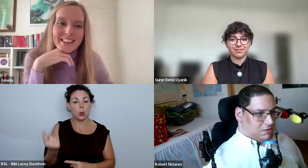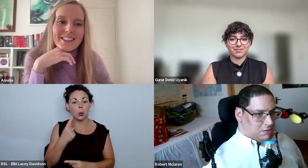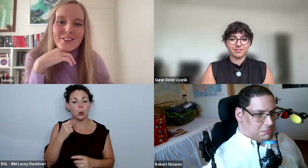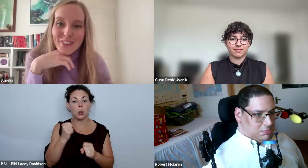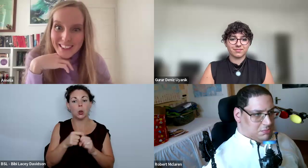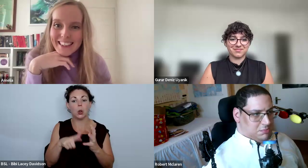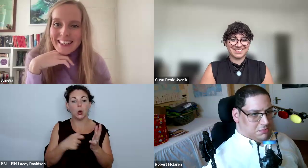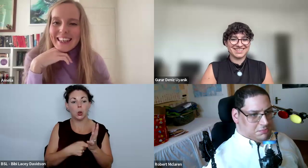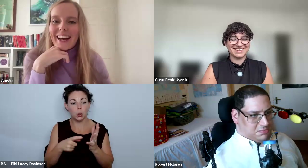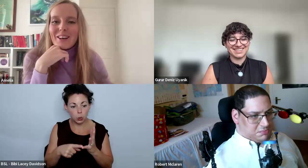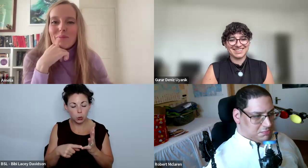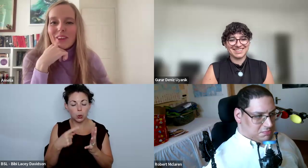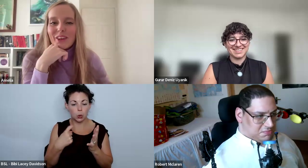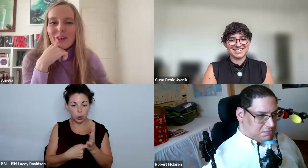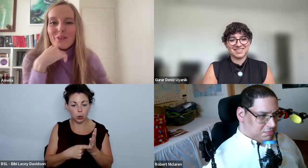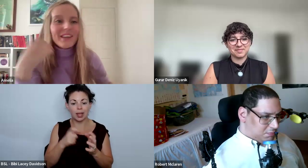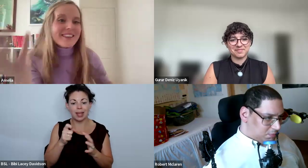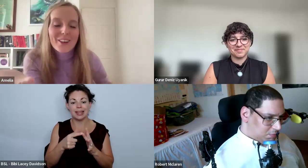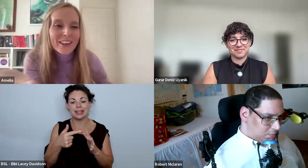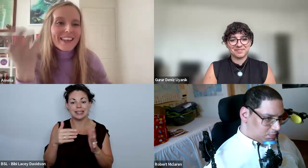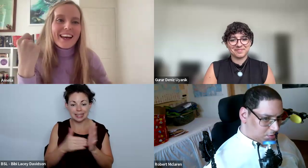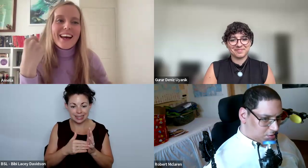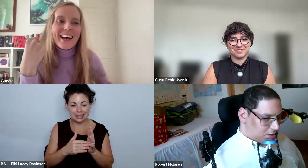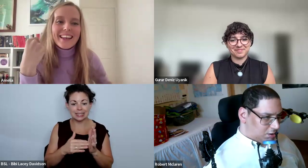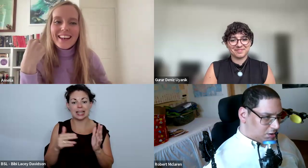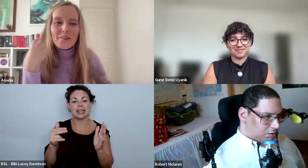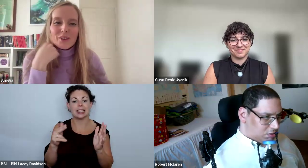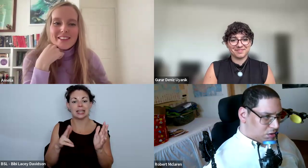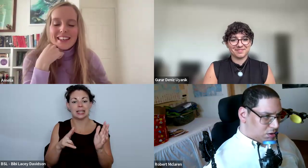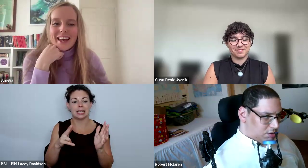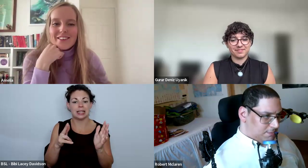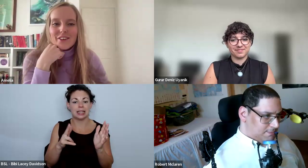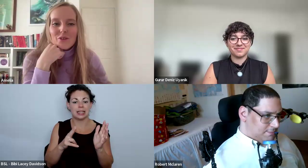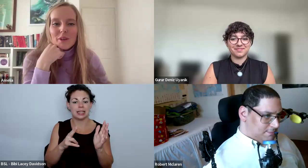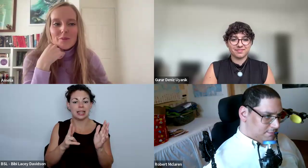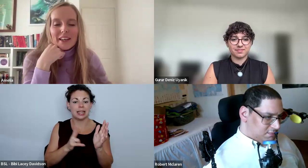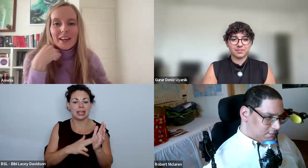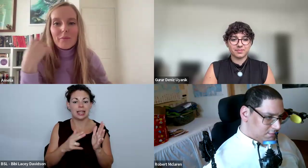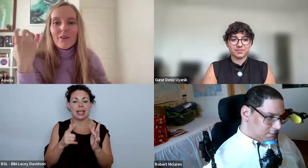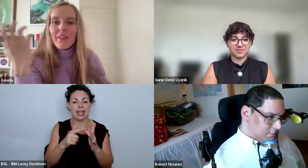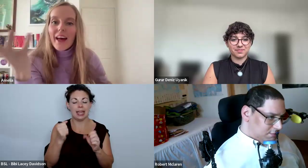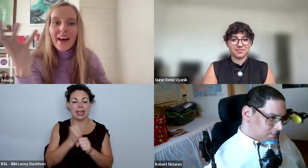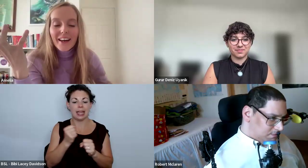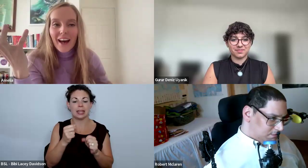and the work they do. So over to you. Deniz: Thank you, Amelia. Hi, everyone. I'm Deniz. My pronouns are they,